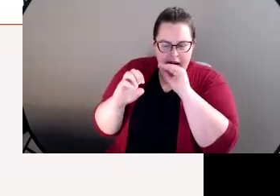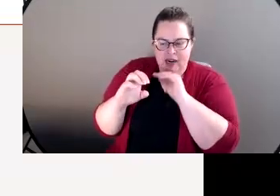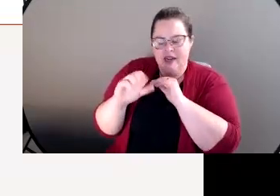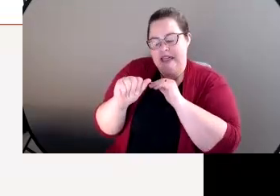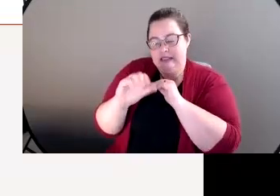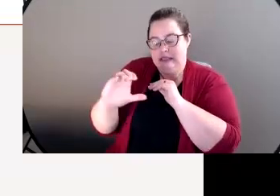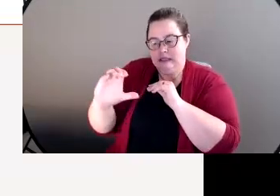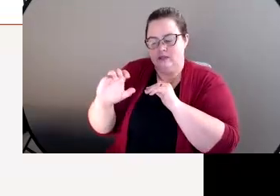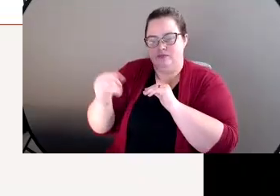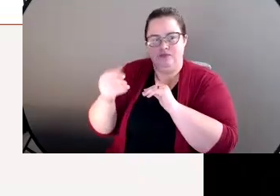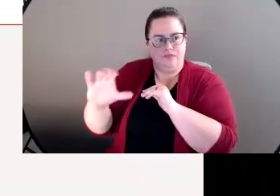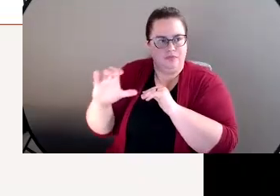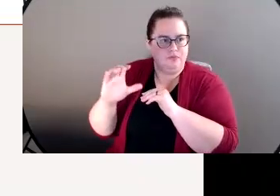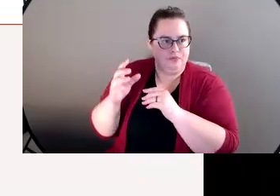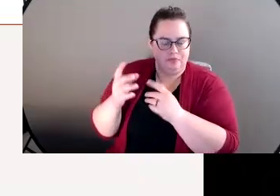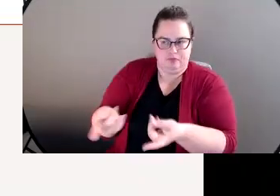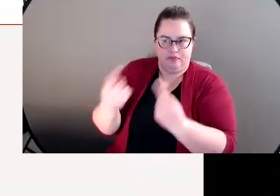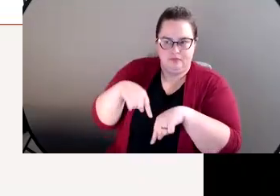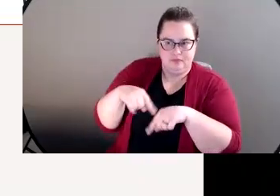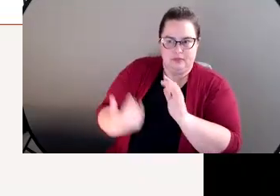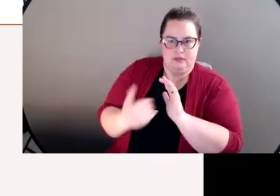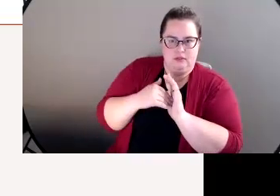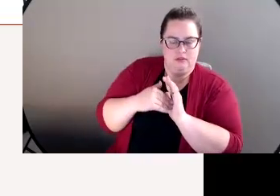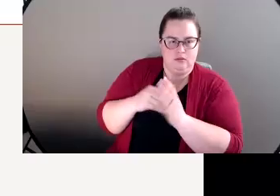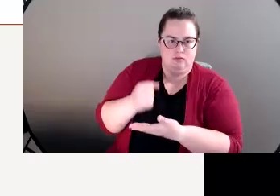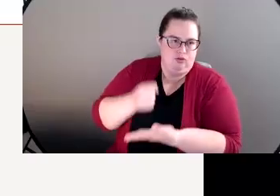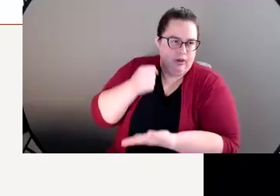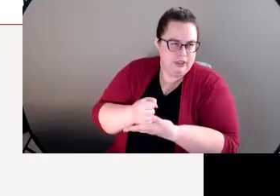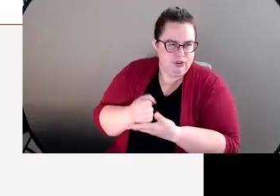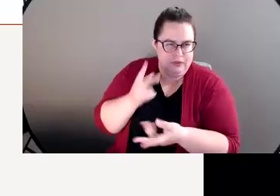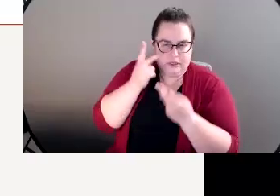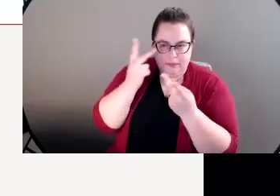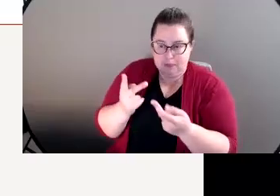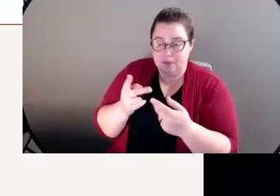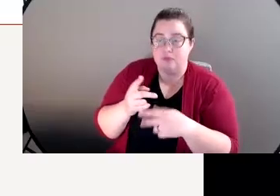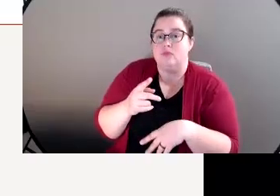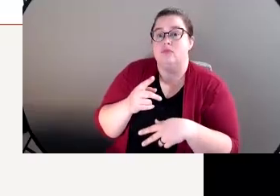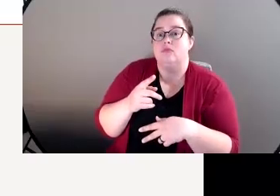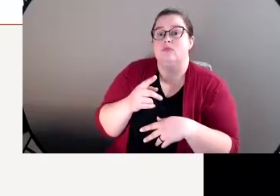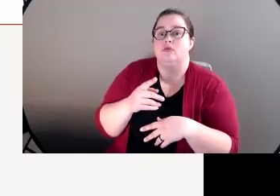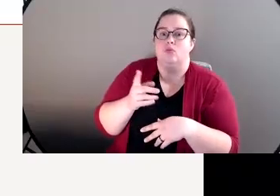So it's very important for us to get your feedback, your ideas, what you're doing. If you're doing something great